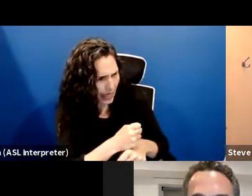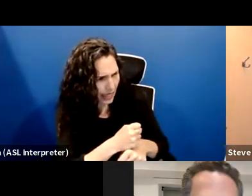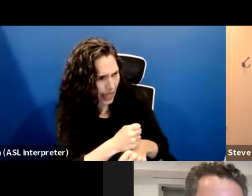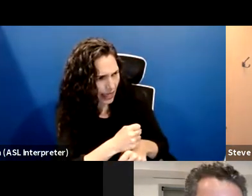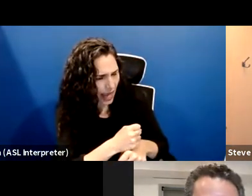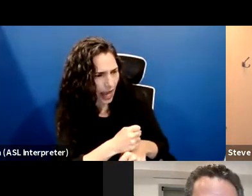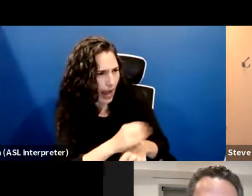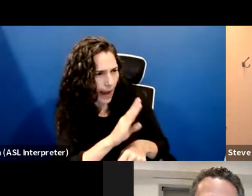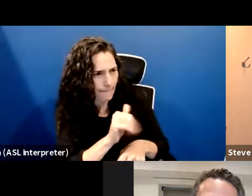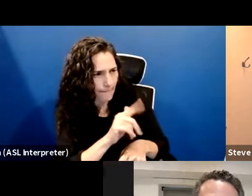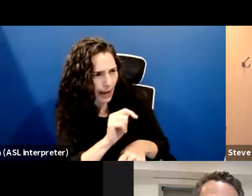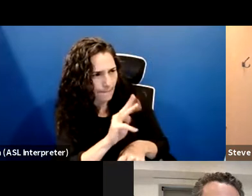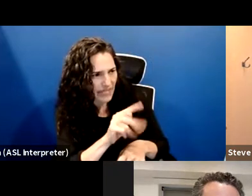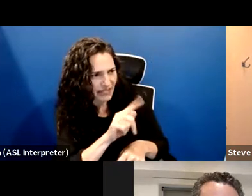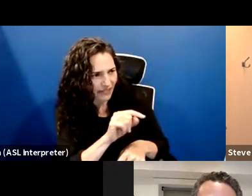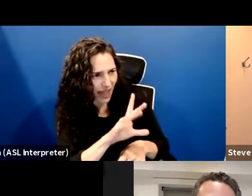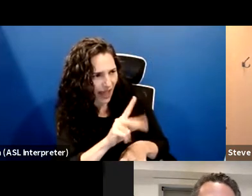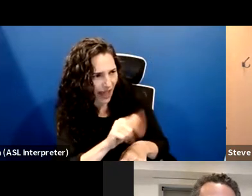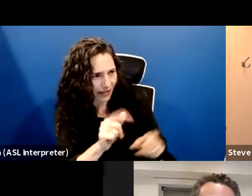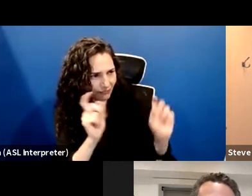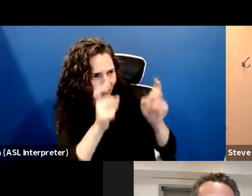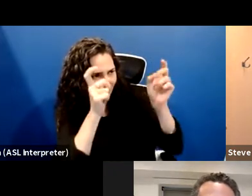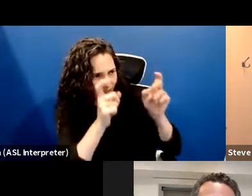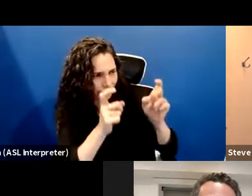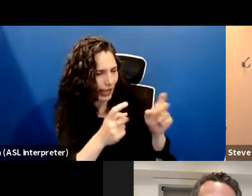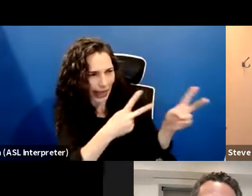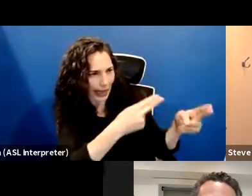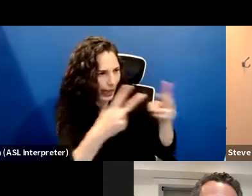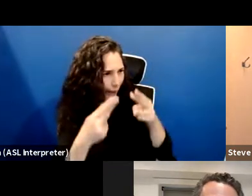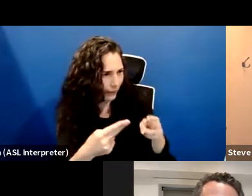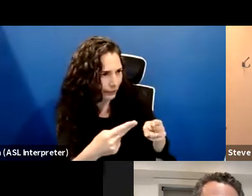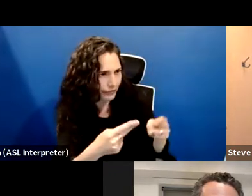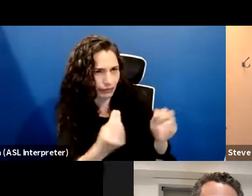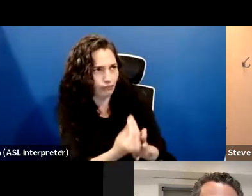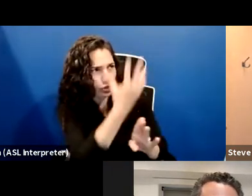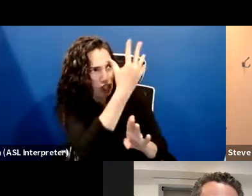So, you know, it was just great. I mean, I never, we,